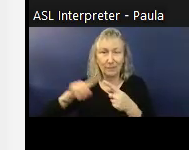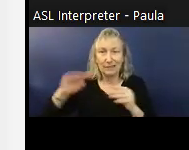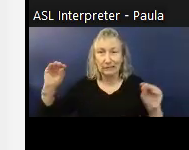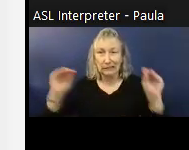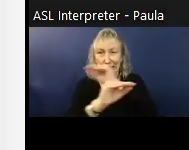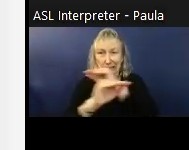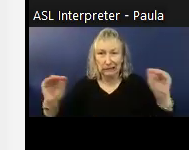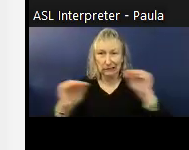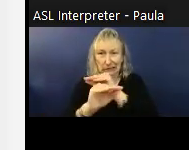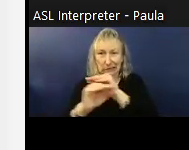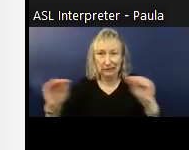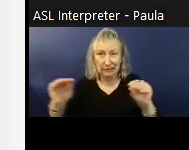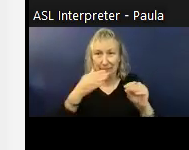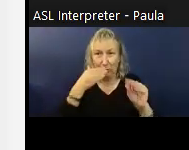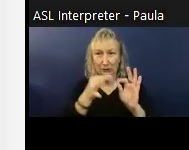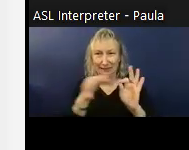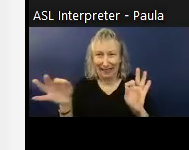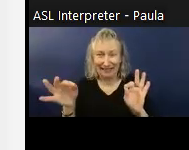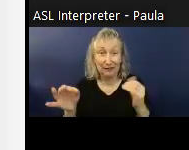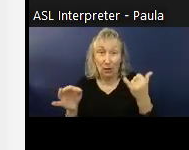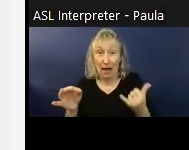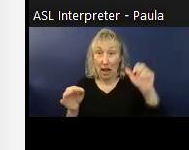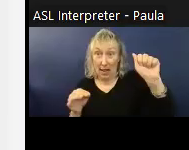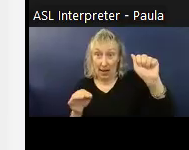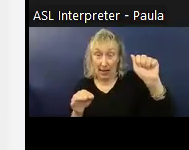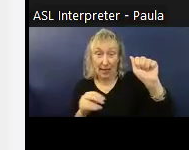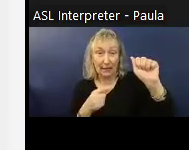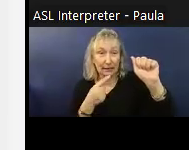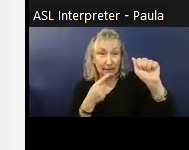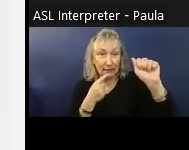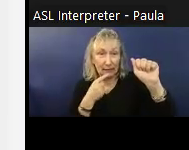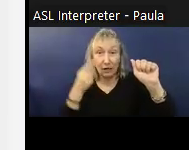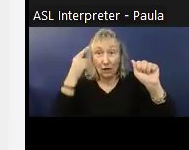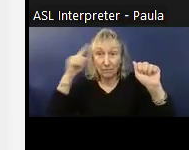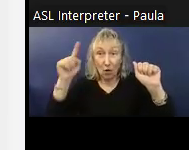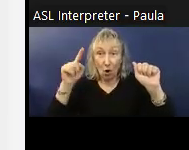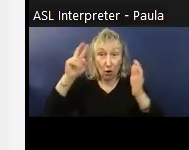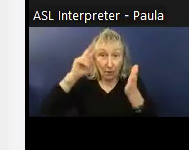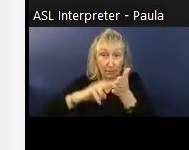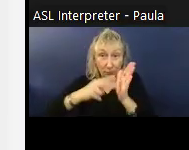So under a for the purposes of these rules includes but is not limited to oral